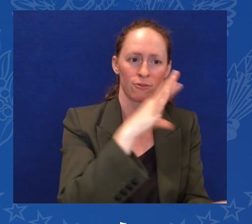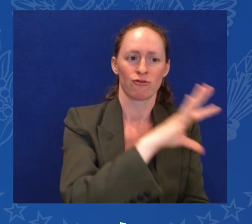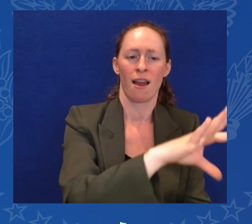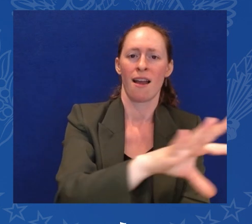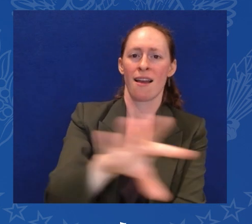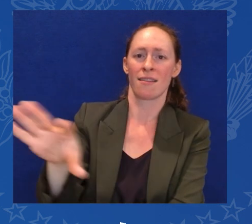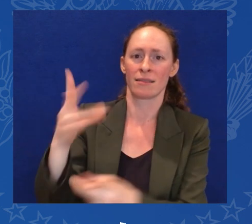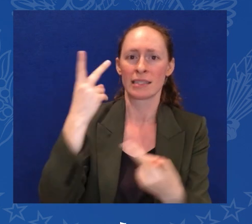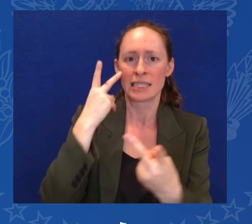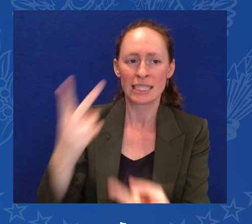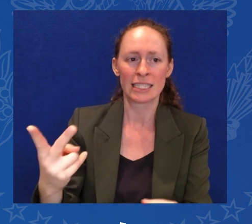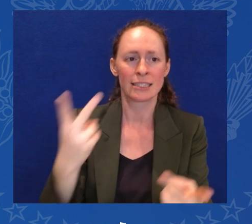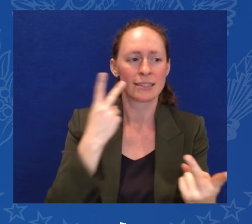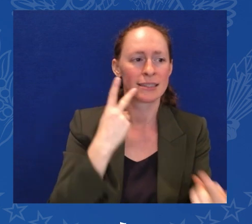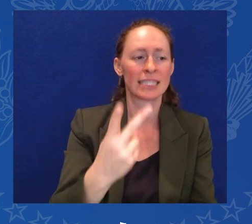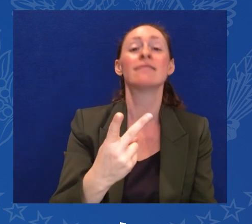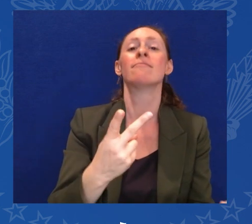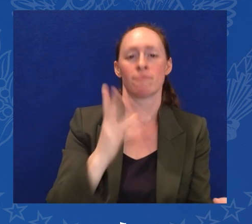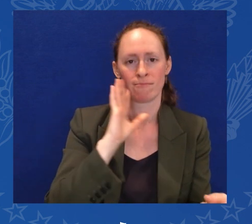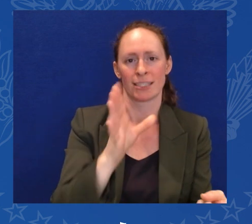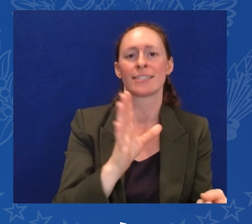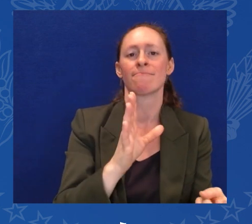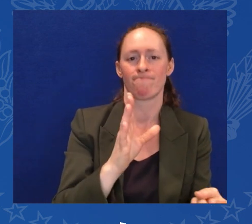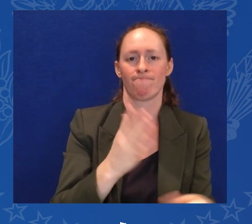Banning history? I'm serious.